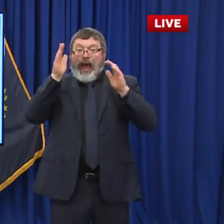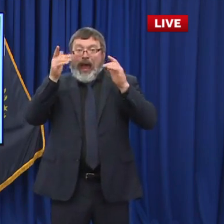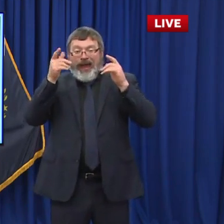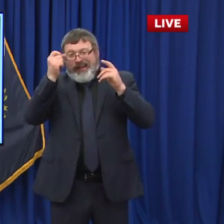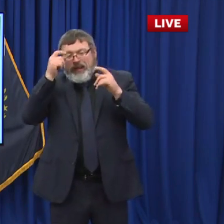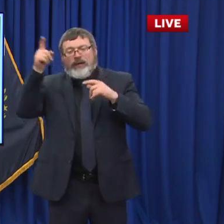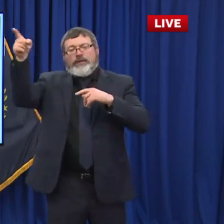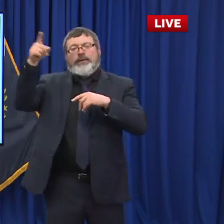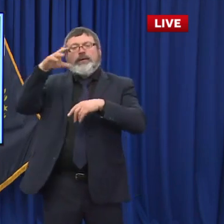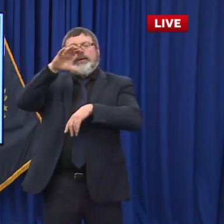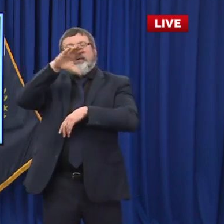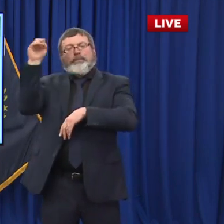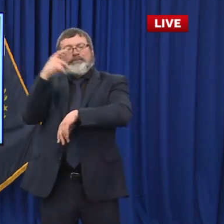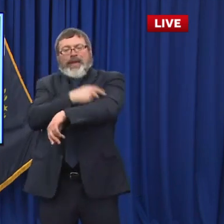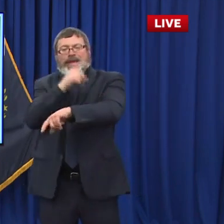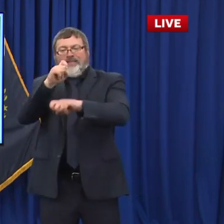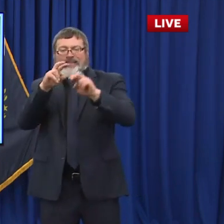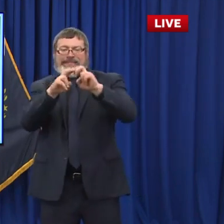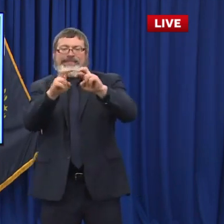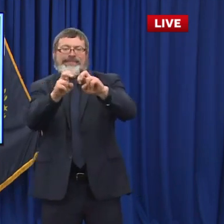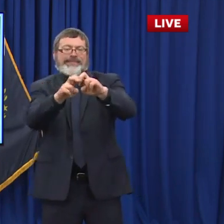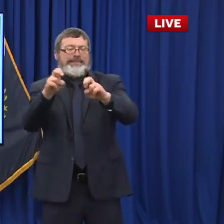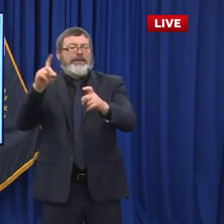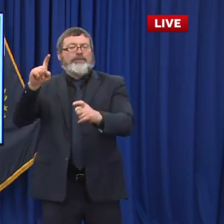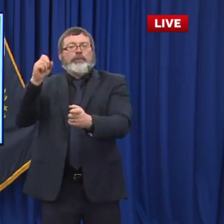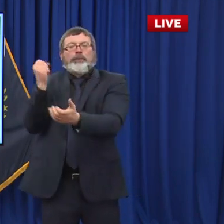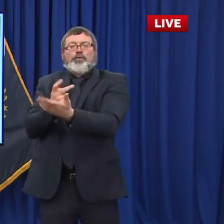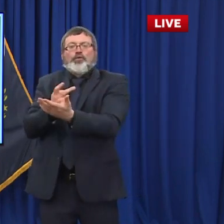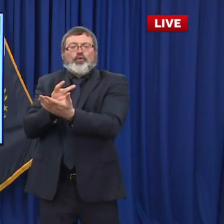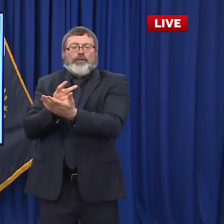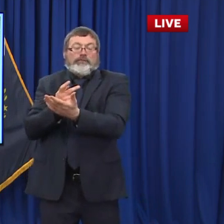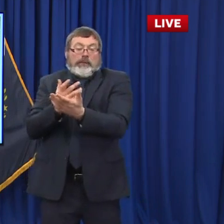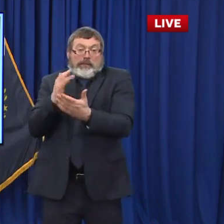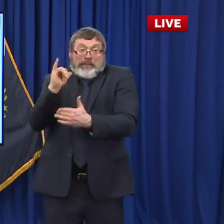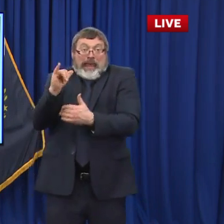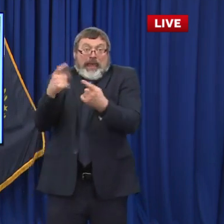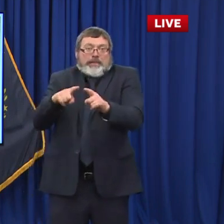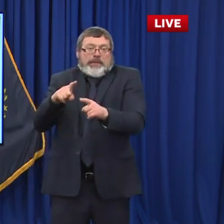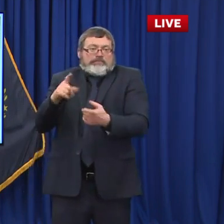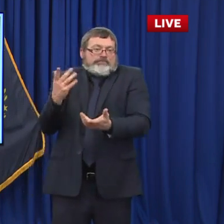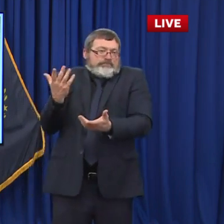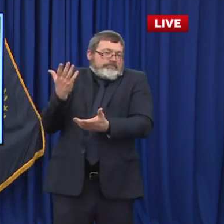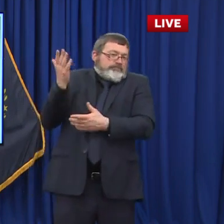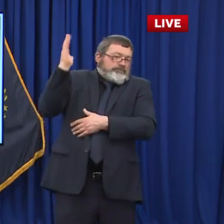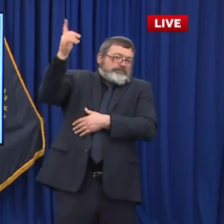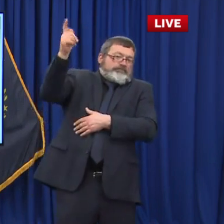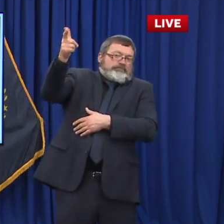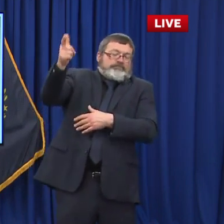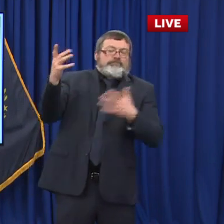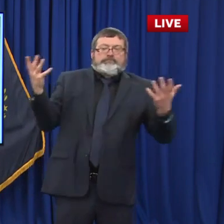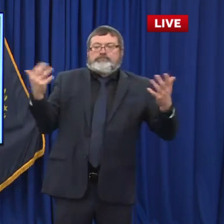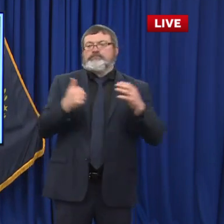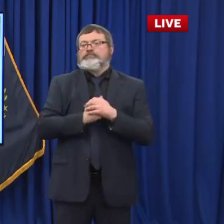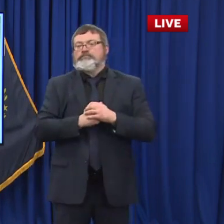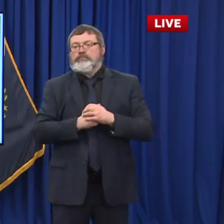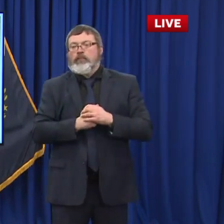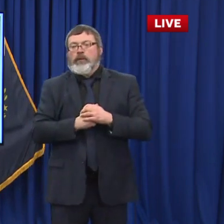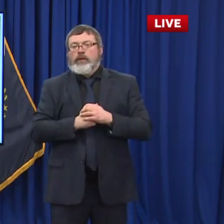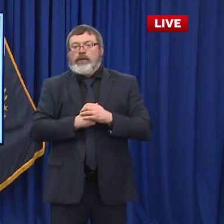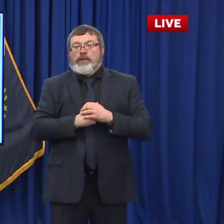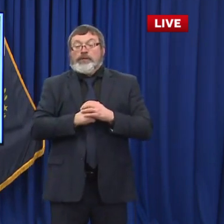EITHER FUTURE VACCINES ARE AUTHORIZED THAT WAY FOR THE CURRENT VACCINES GO THROUGH ADDITIONAL STUDIES THAT ALLOW THEM TO BE AUTHORIZED FOR USE FOR CHILDREN.